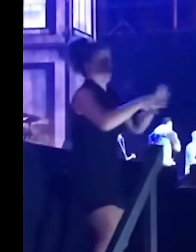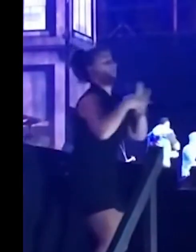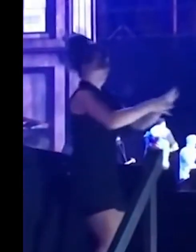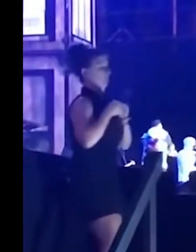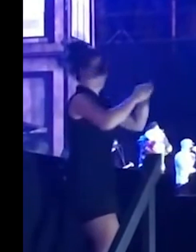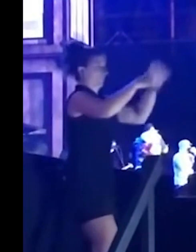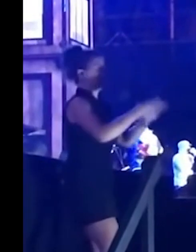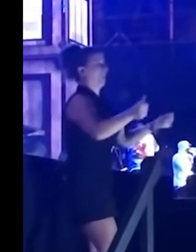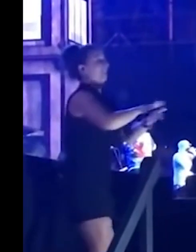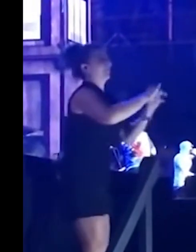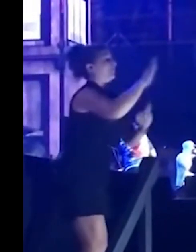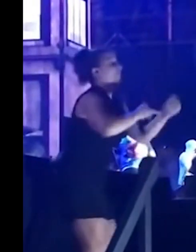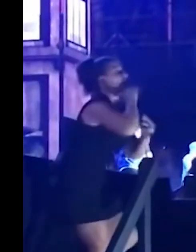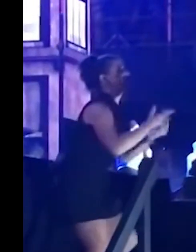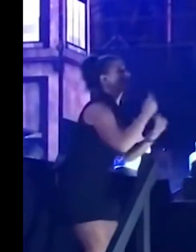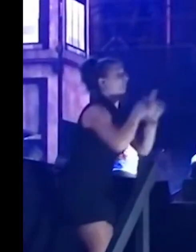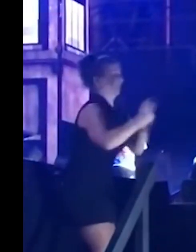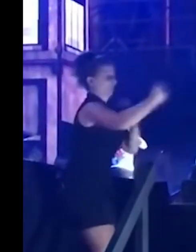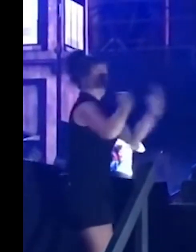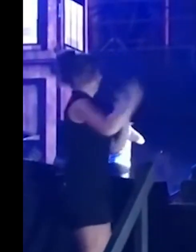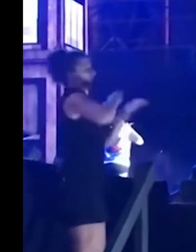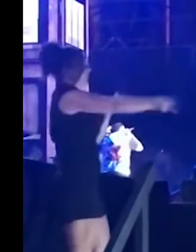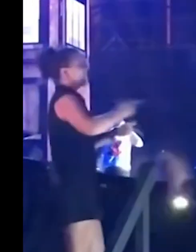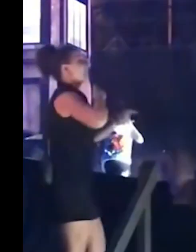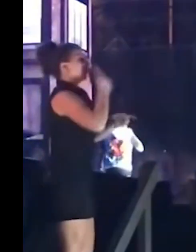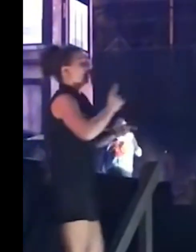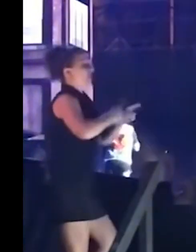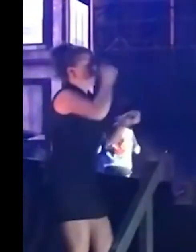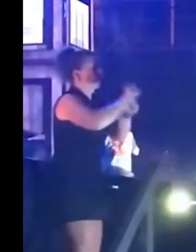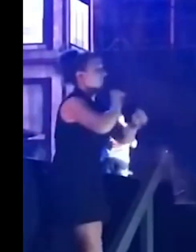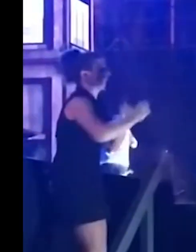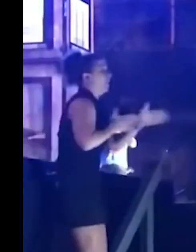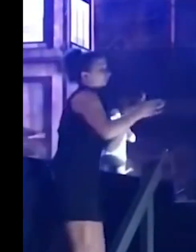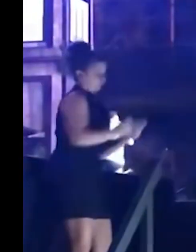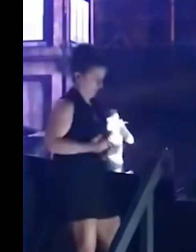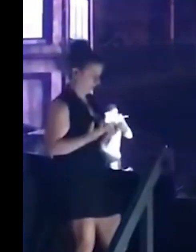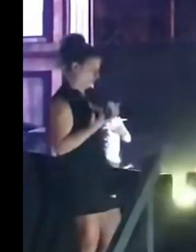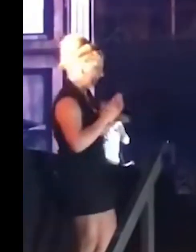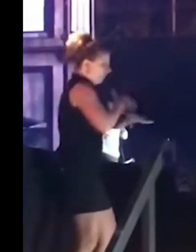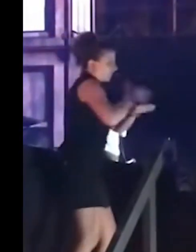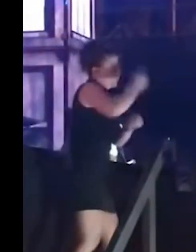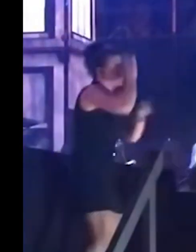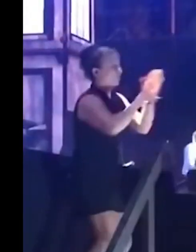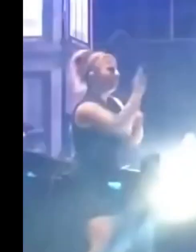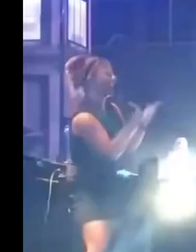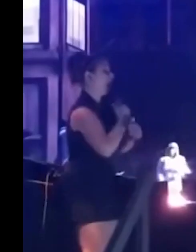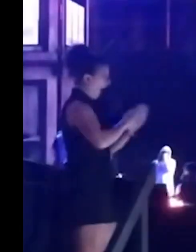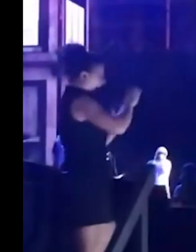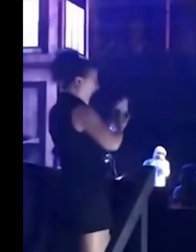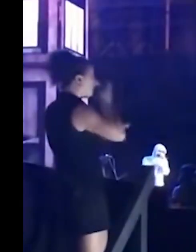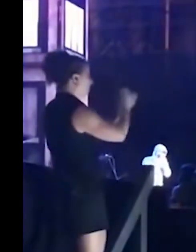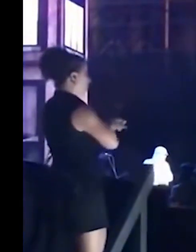You need to do as much research as the performers do so that you can do a really good job